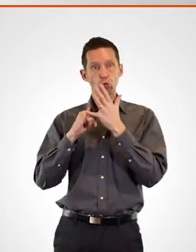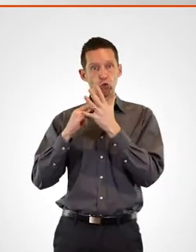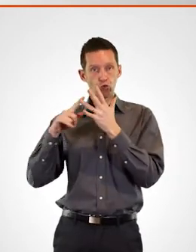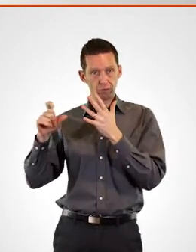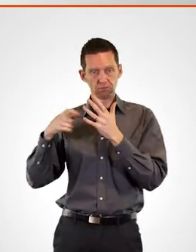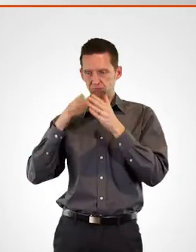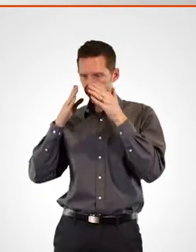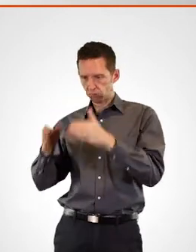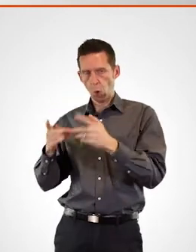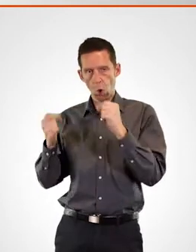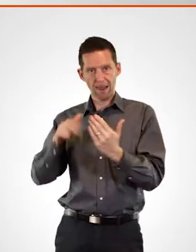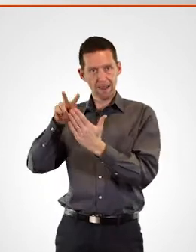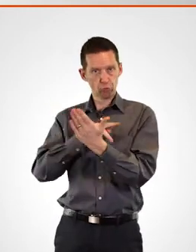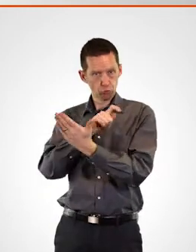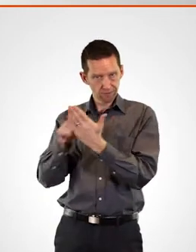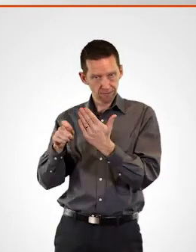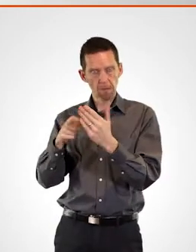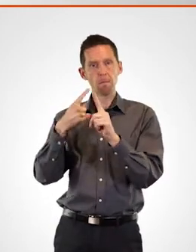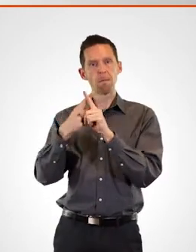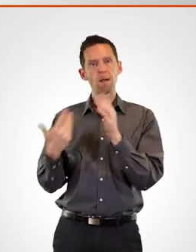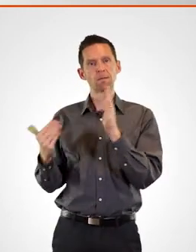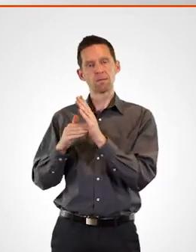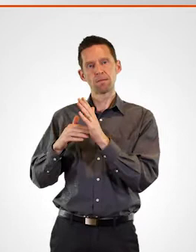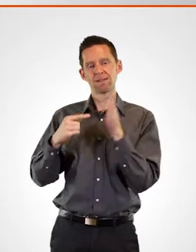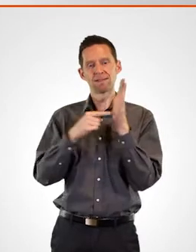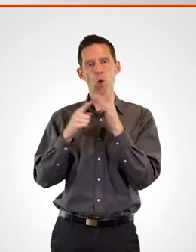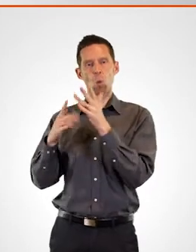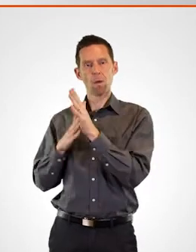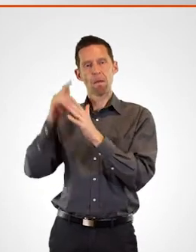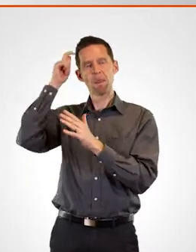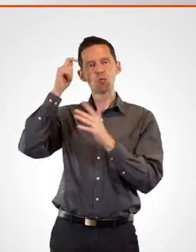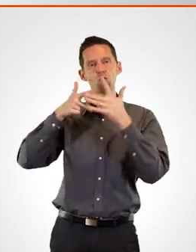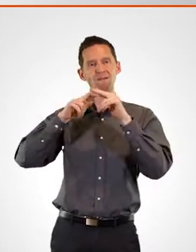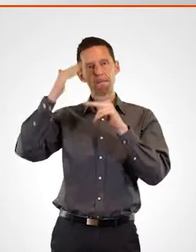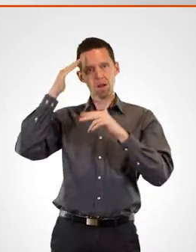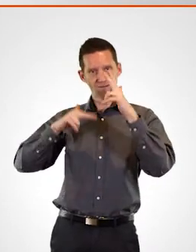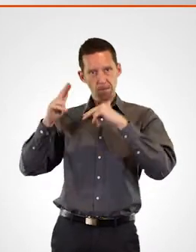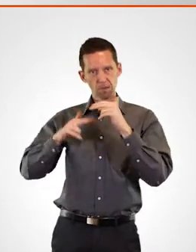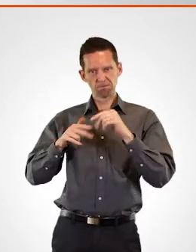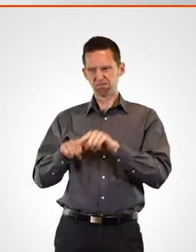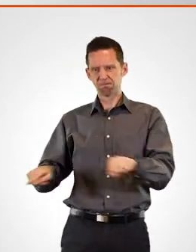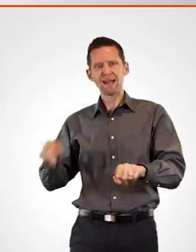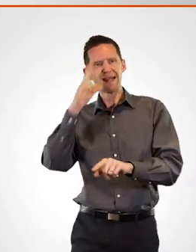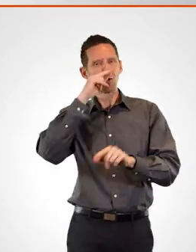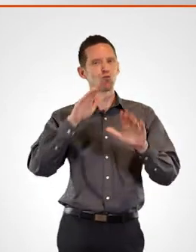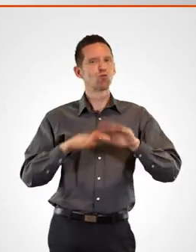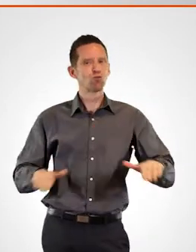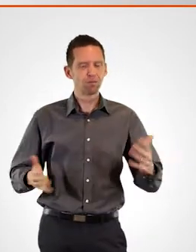focused a lot on early literacy as well as theory of mind development in very young children,